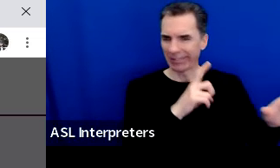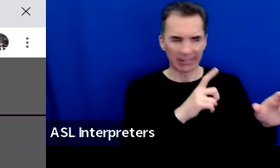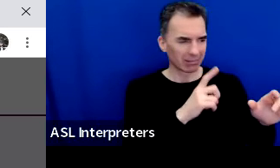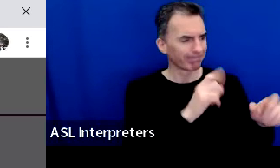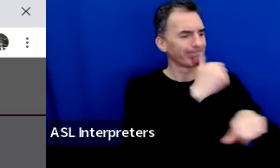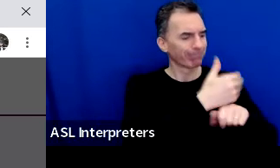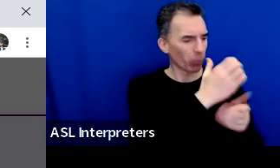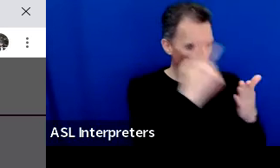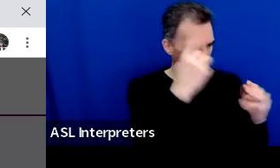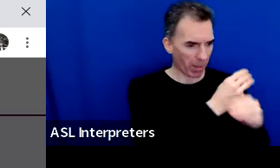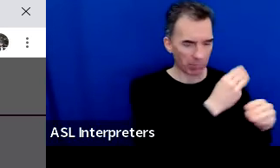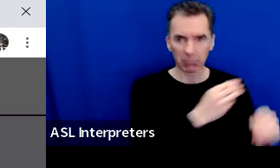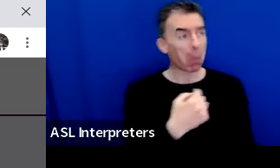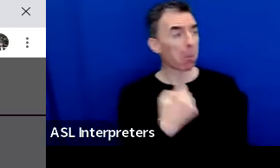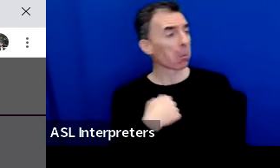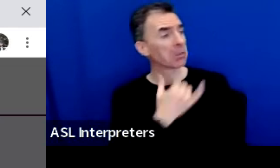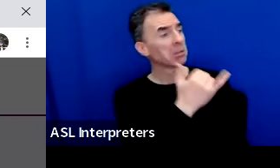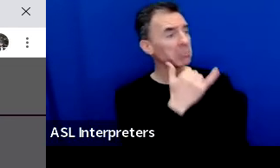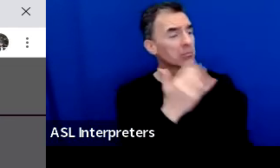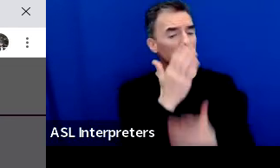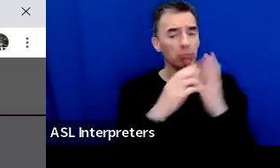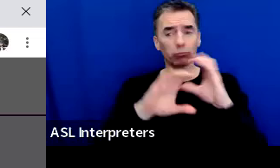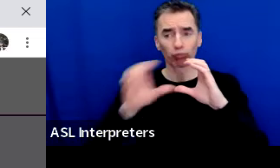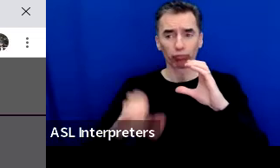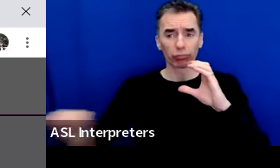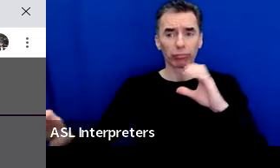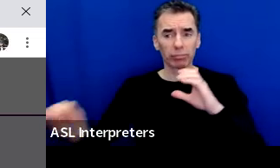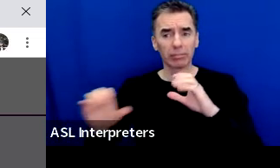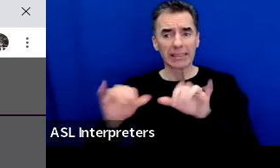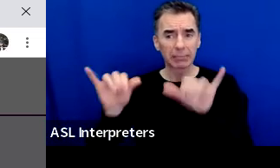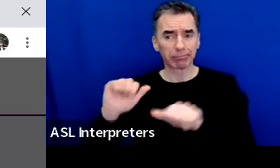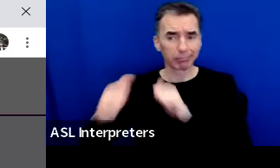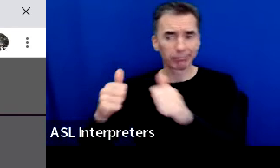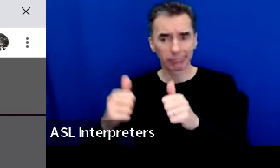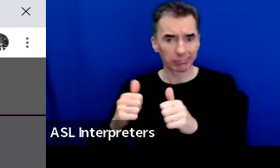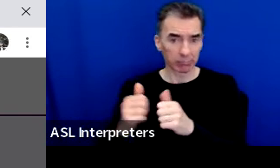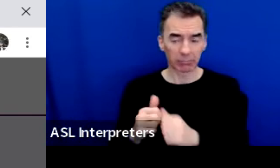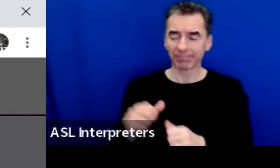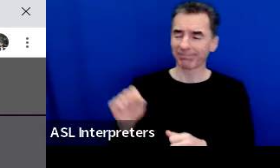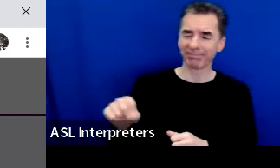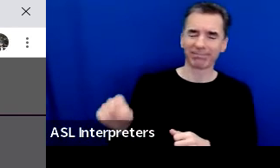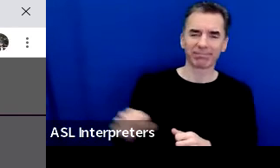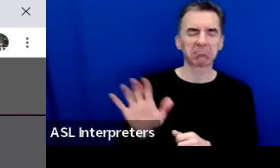So let's see, we got. So let me just grab.